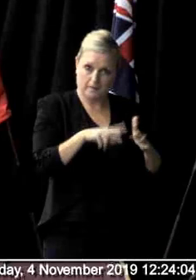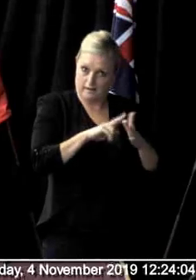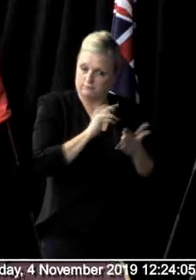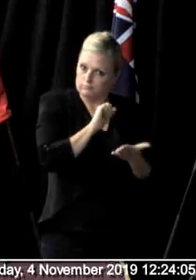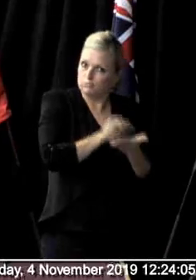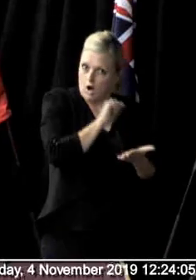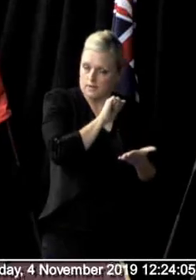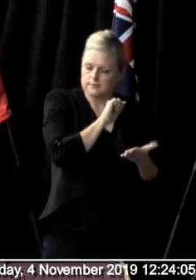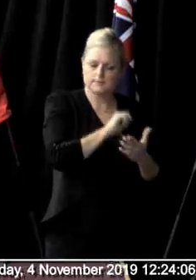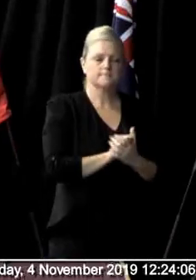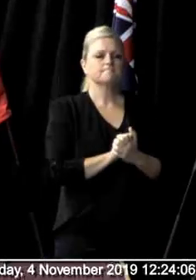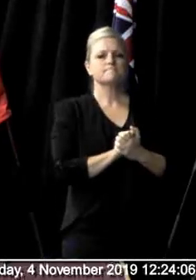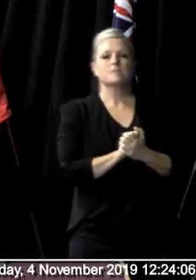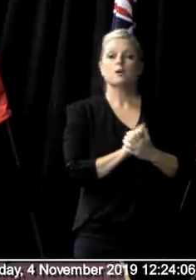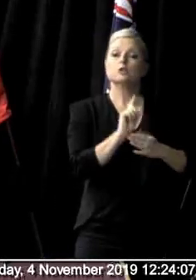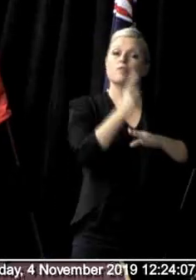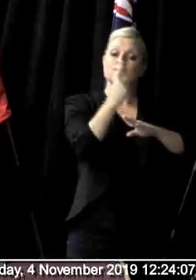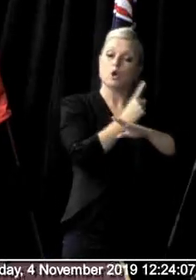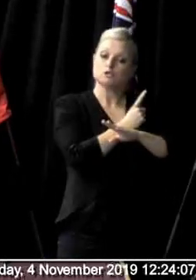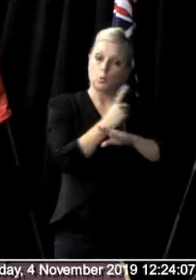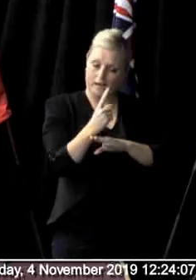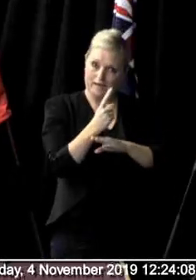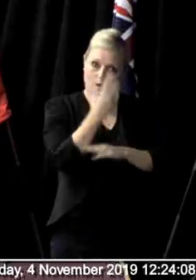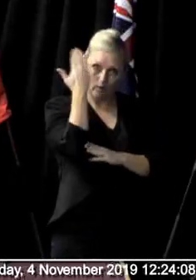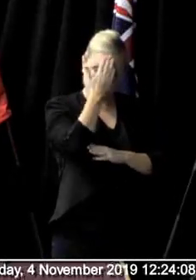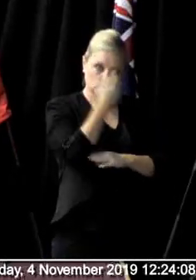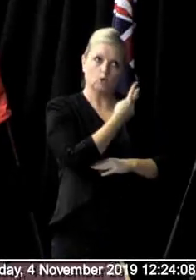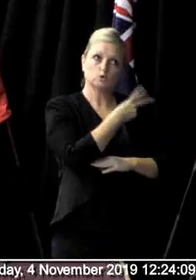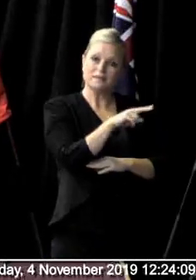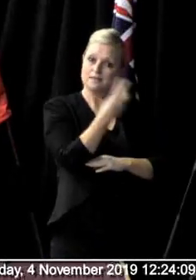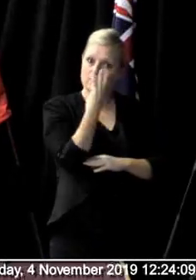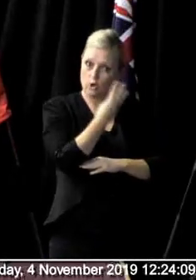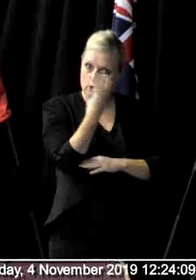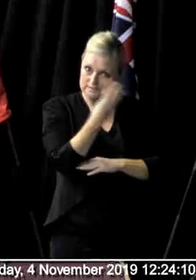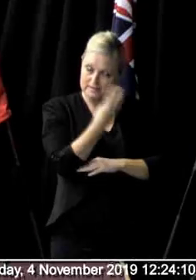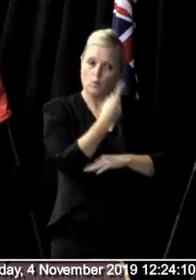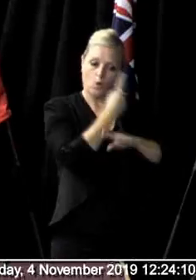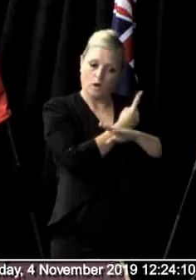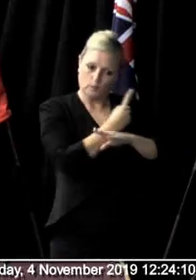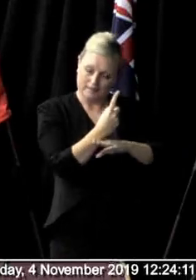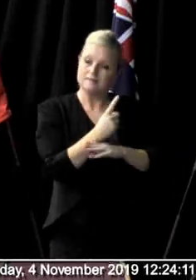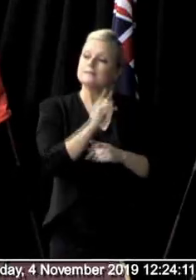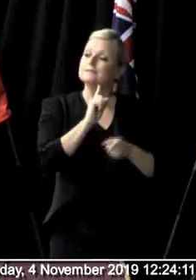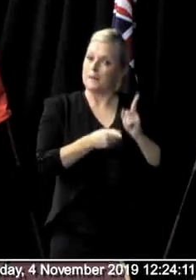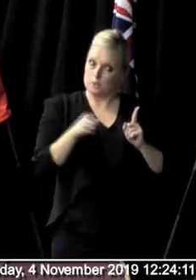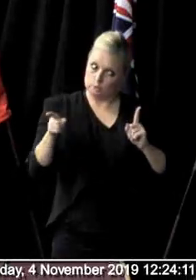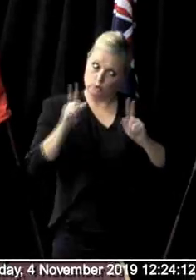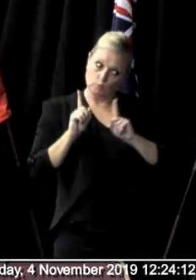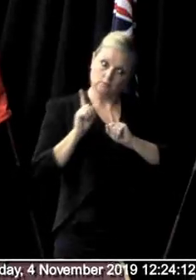During the first week of school in 2013 there are some times you were there in the classroom when the teacher was delivering lessons but your daughter